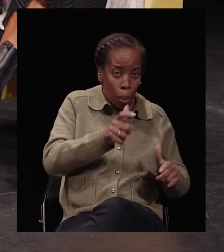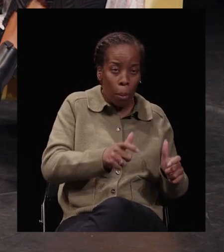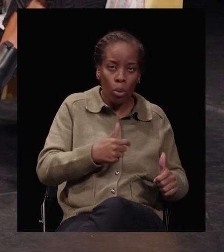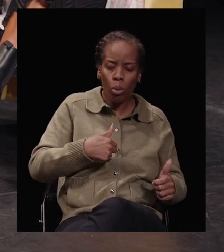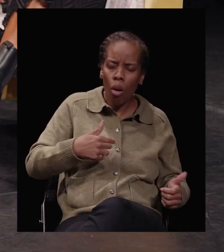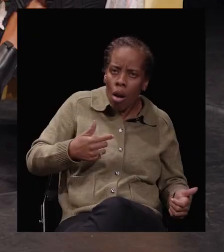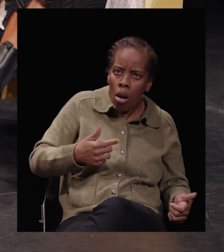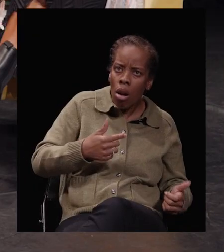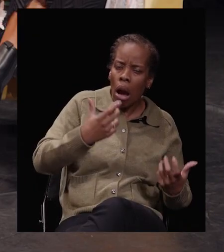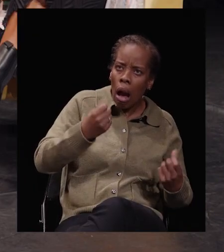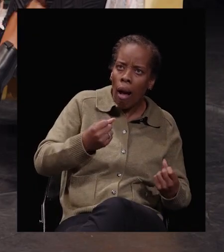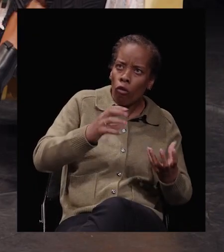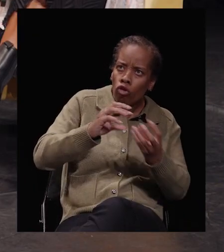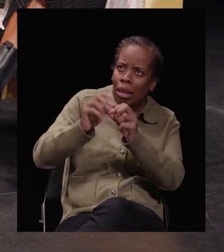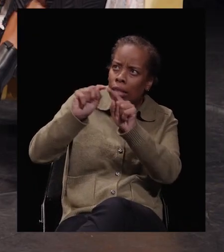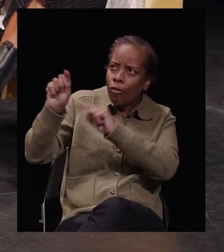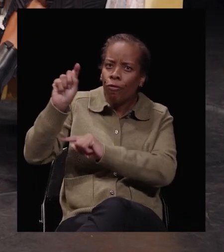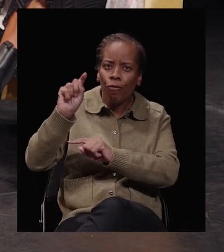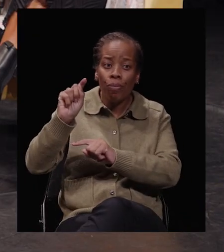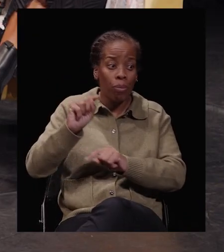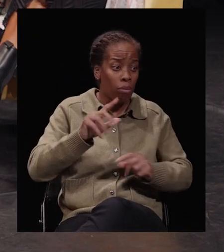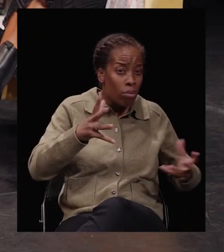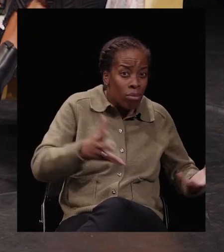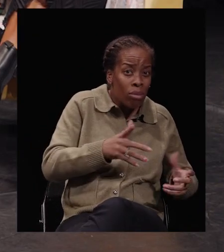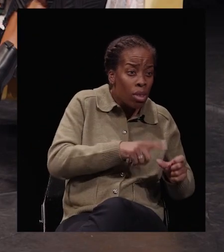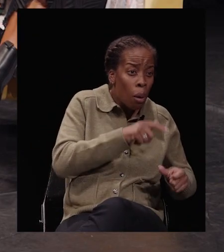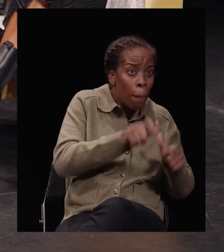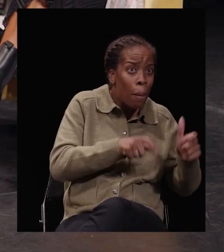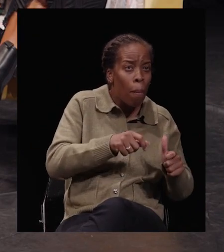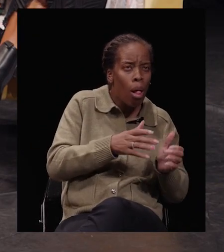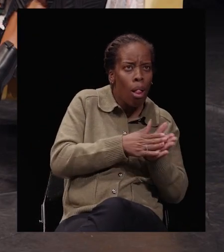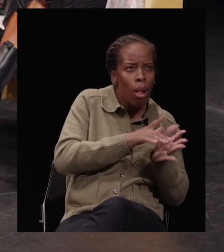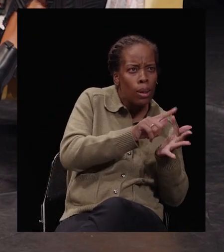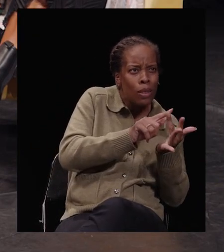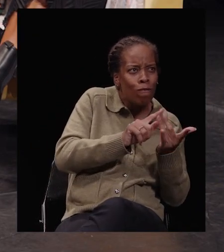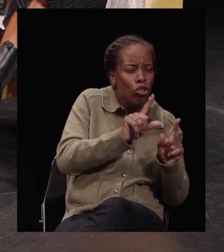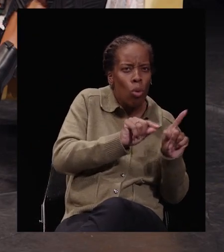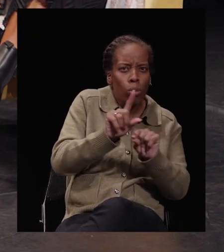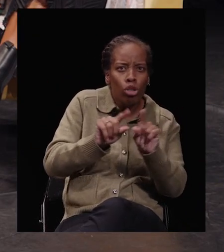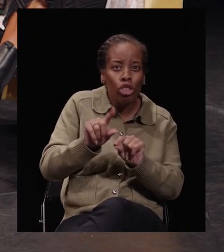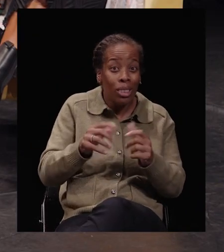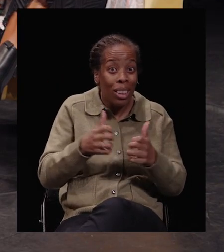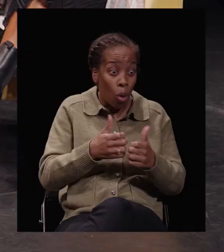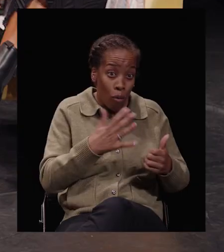and to support a kind of diverse citizenship in young people going forward in their lives. But yeah, it's difficult.